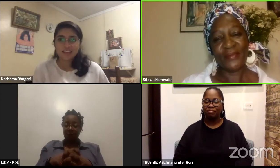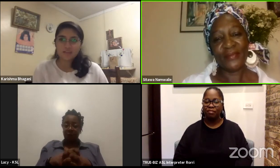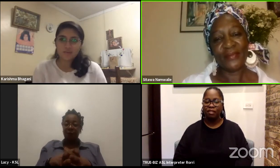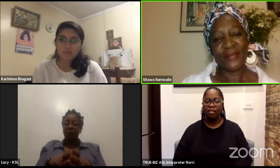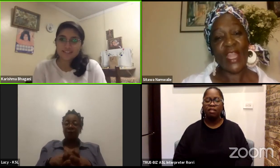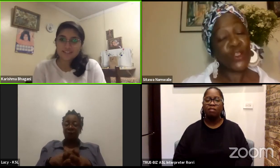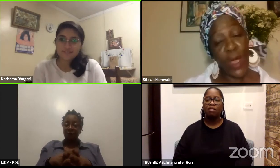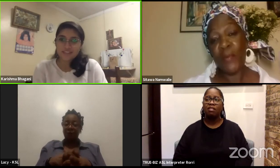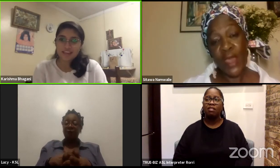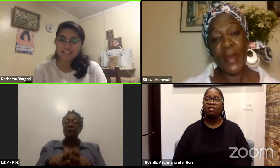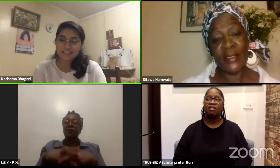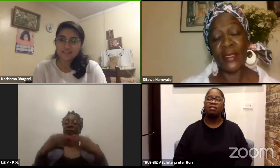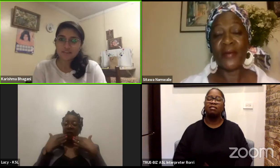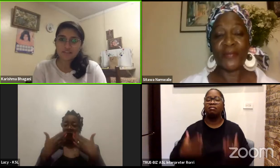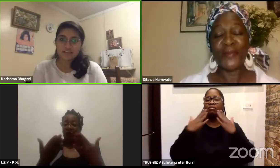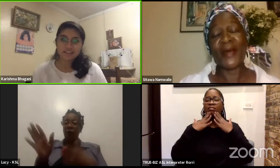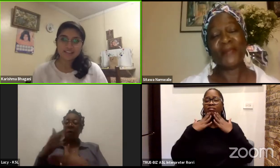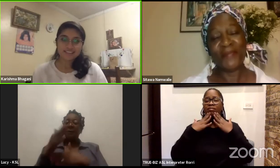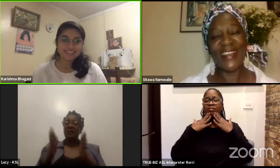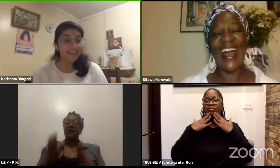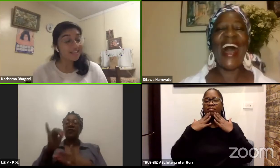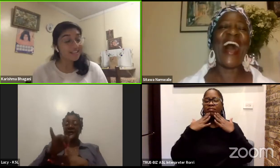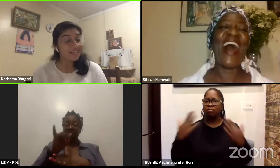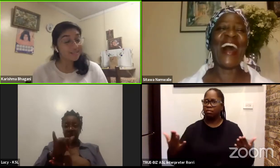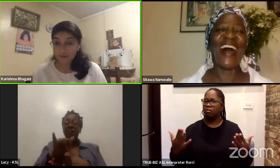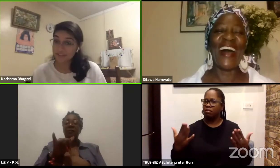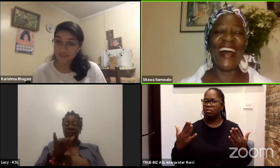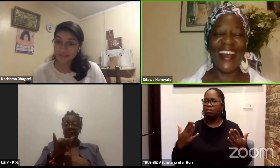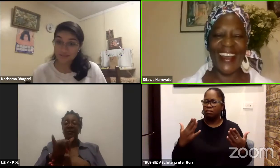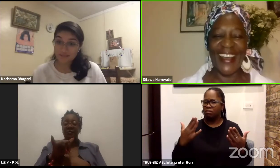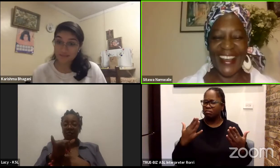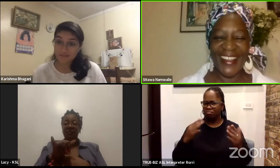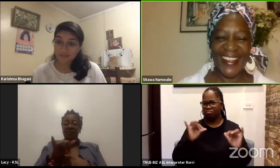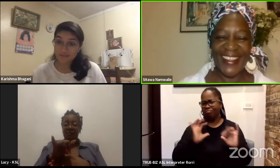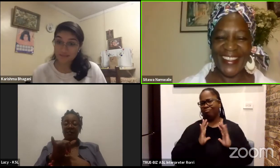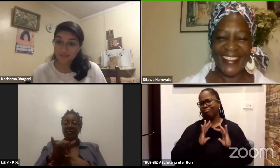Thank you ambassador for that. It's very... That's why you're the- Yes.